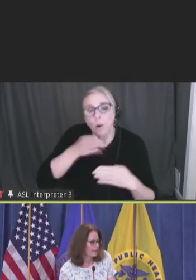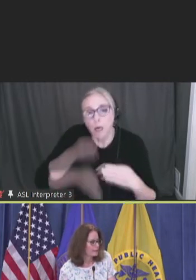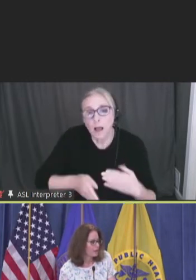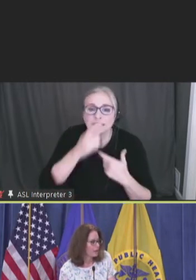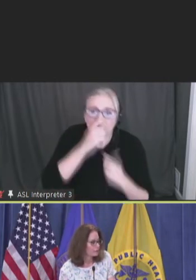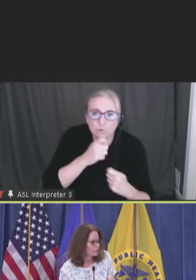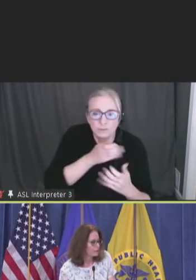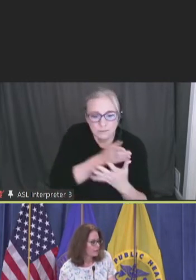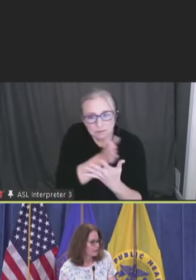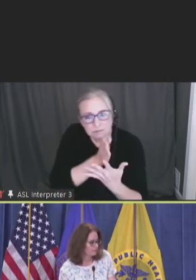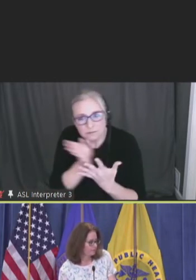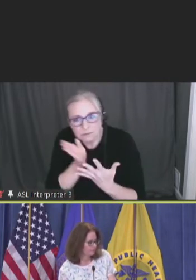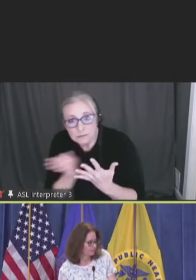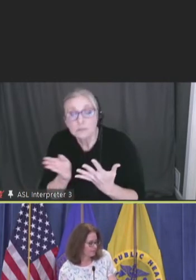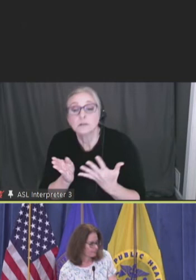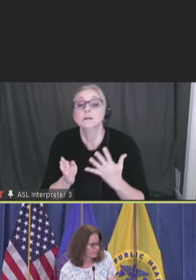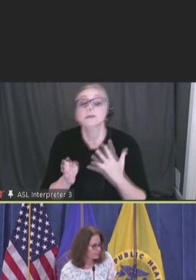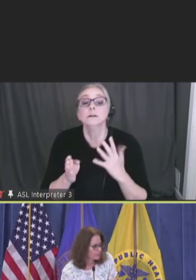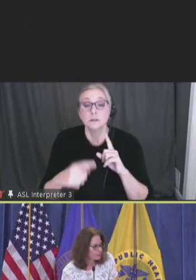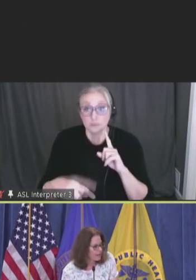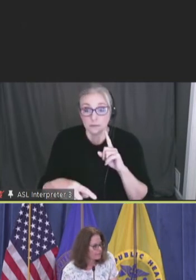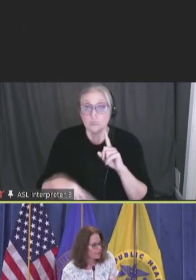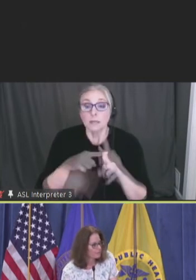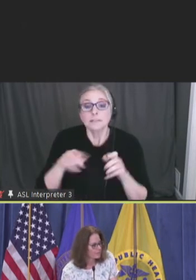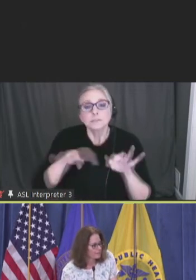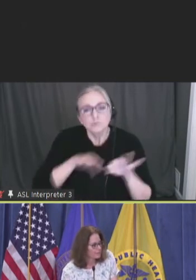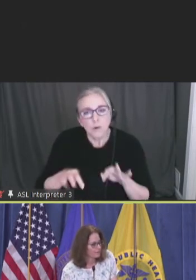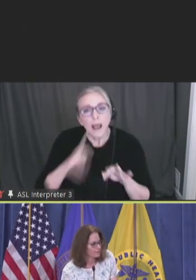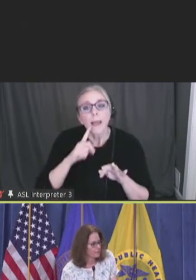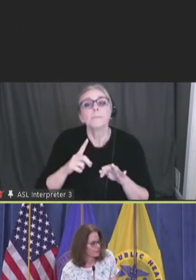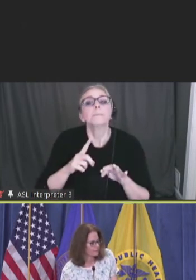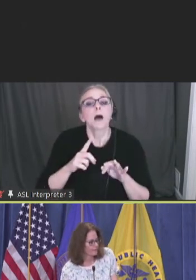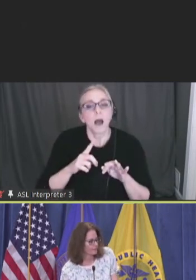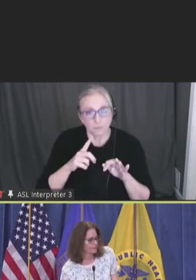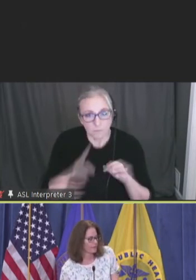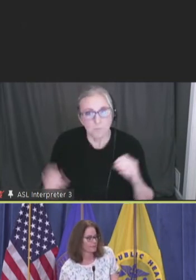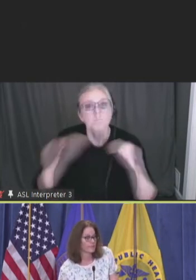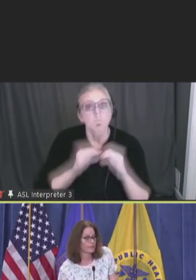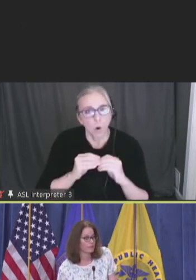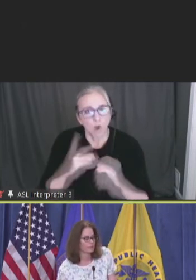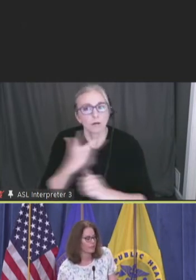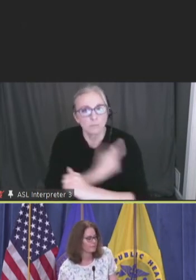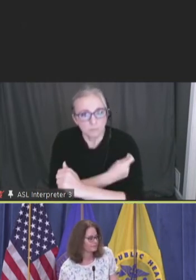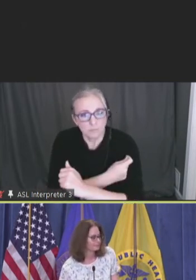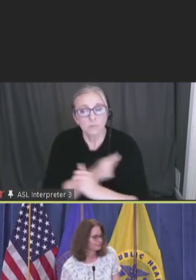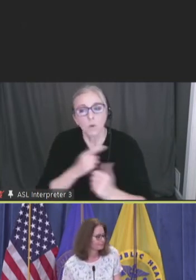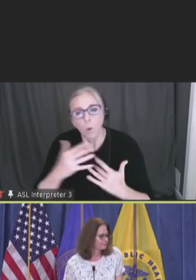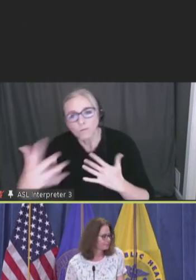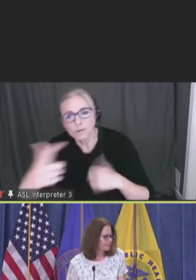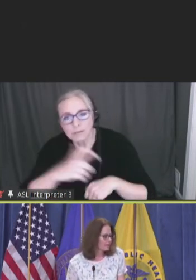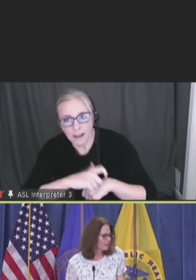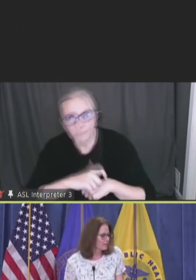And then to also describe the uptake of COVID-19 vaccine uptake over time.